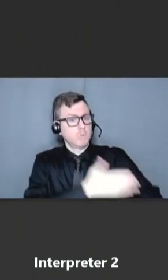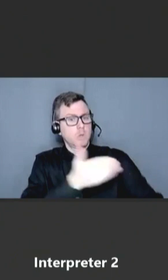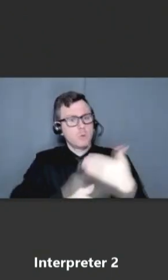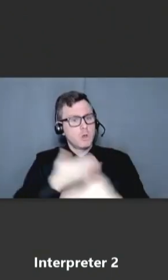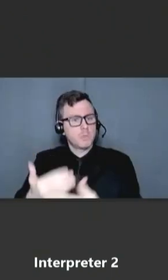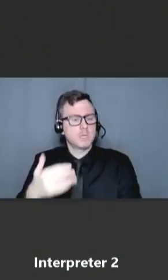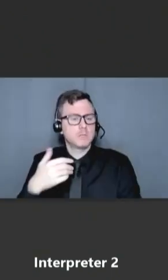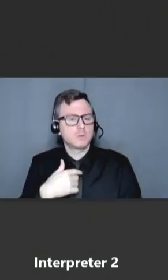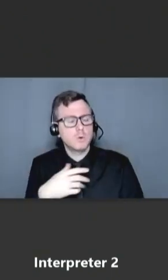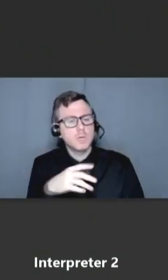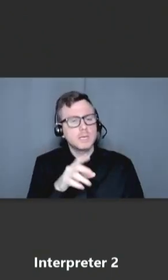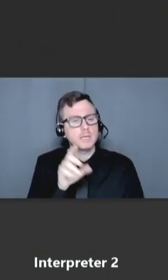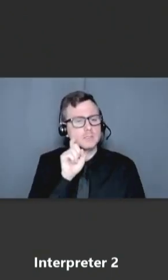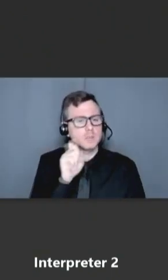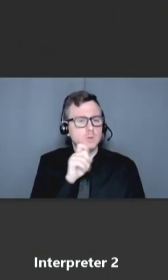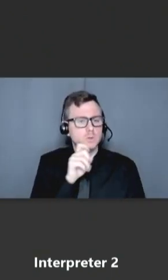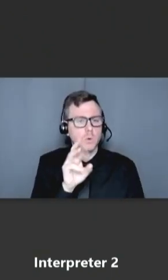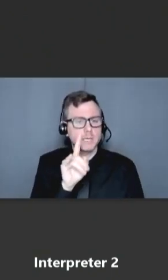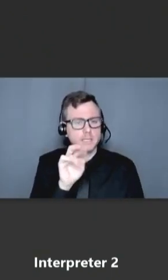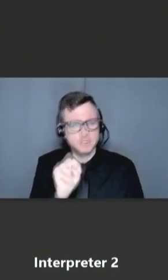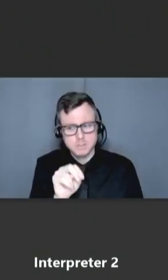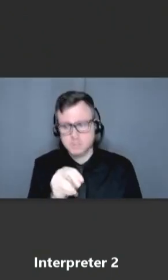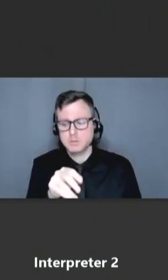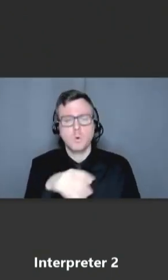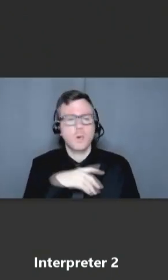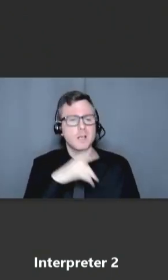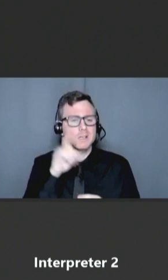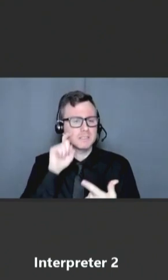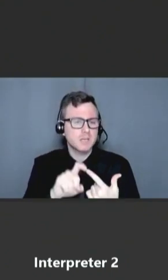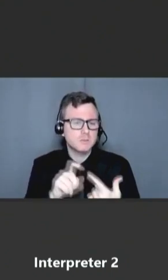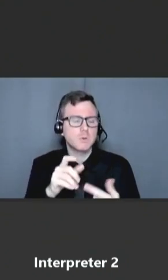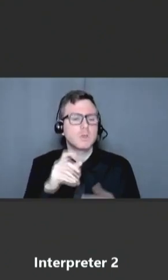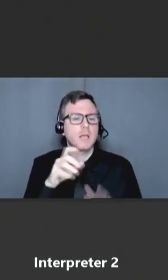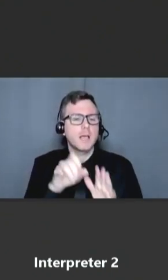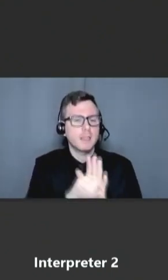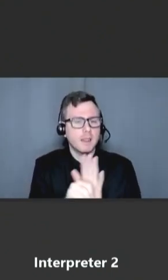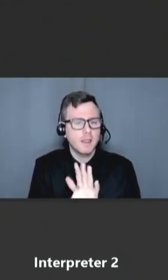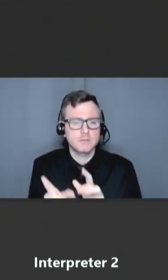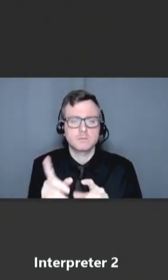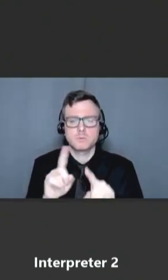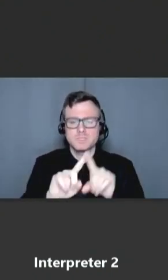and gender identify, or social data to various surveys, research protocols,